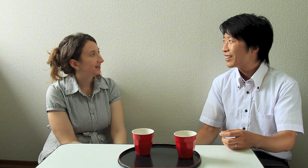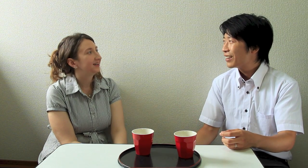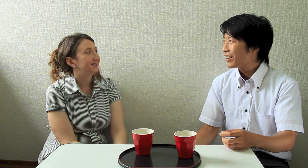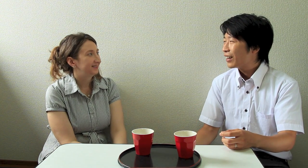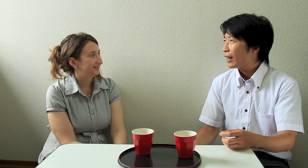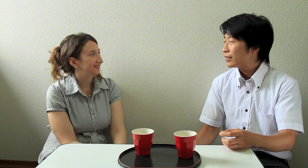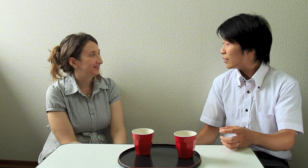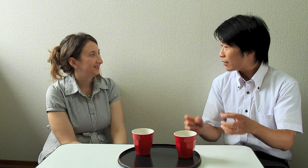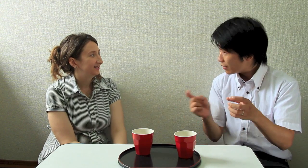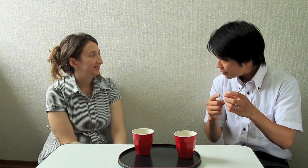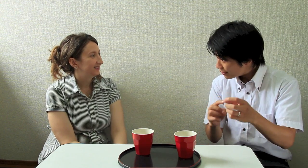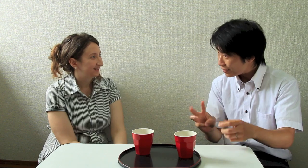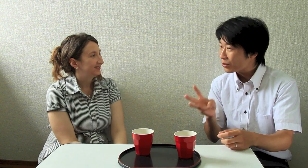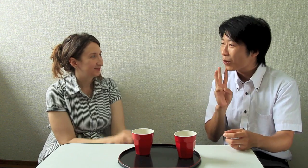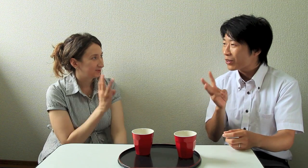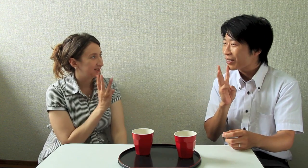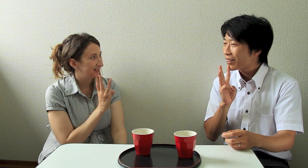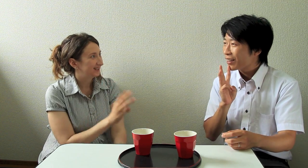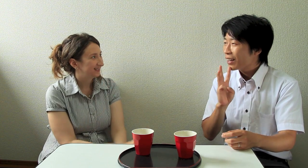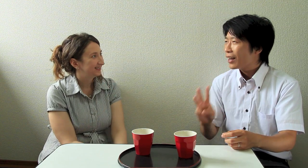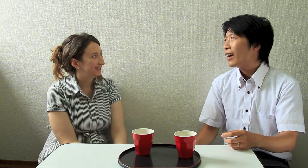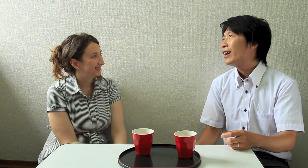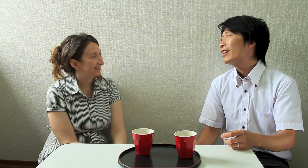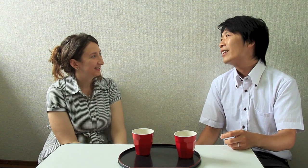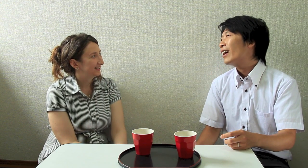She repeated, "This is water".